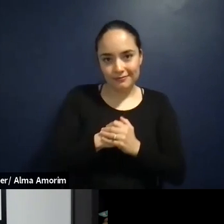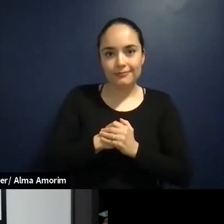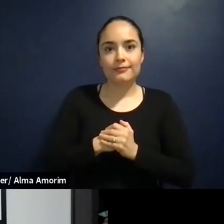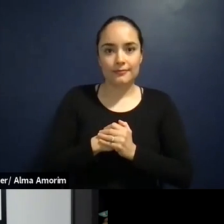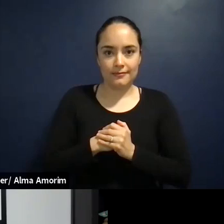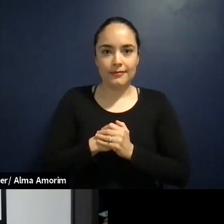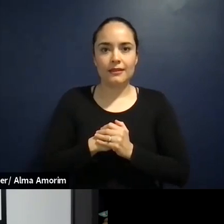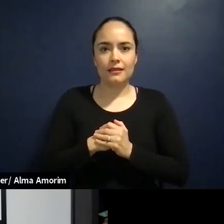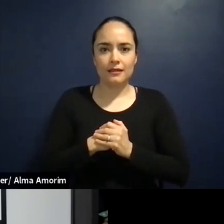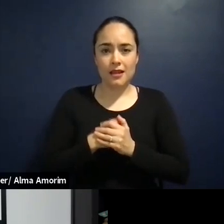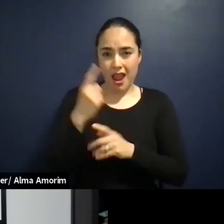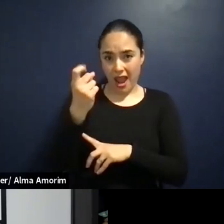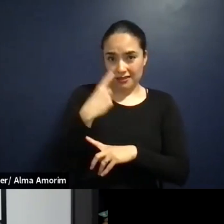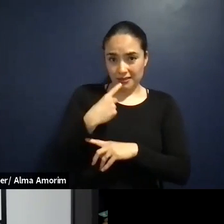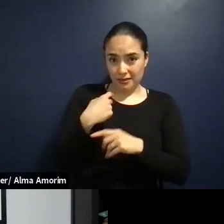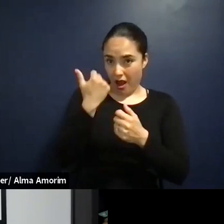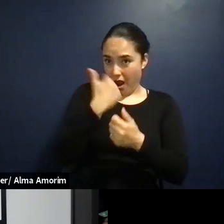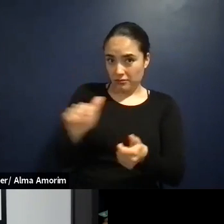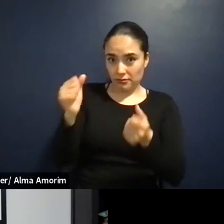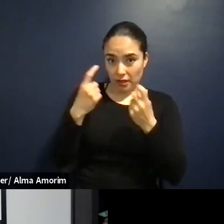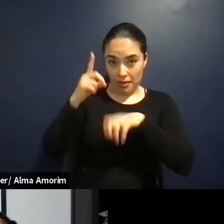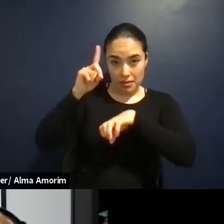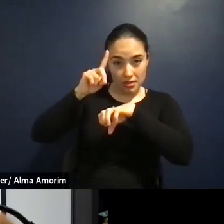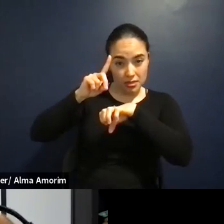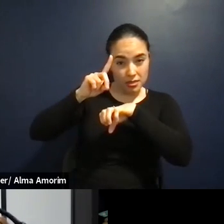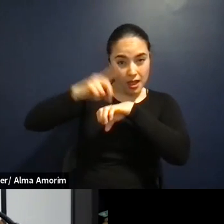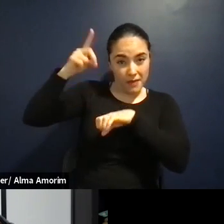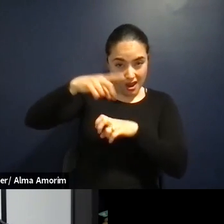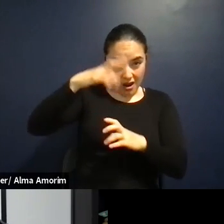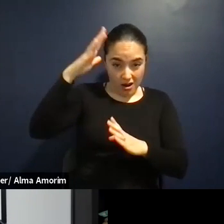No. So that's where that question mark is, I think. That's where the question mark comes in, yeah.